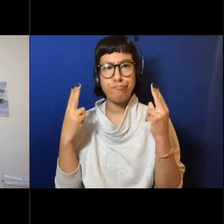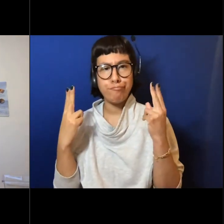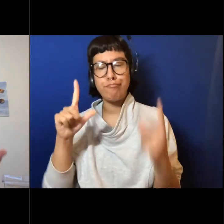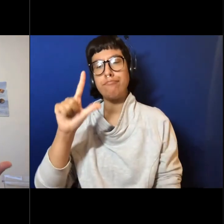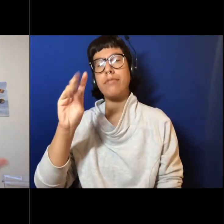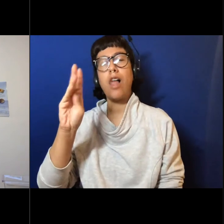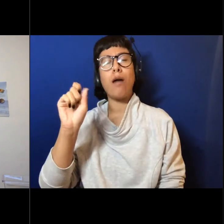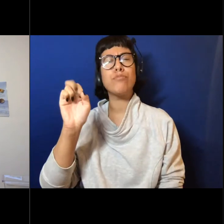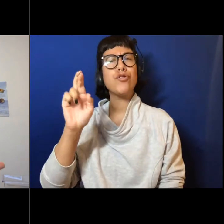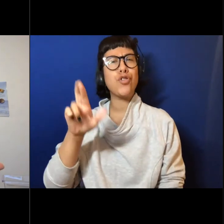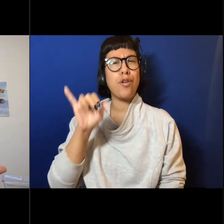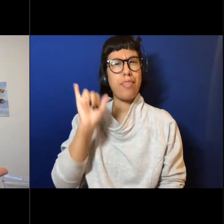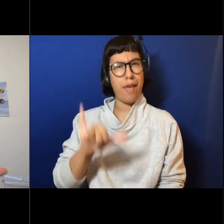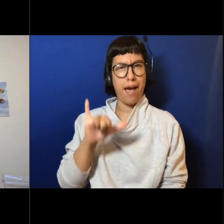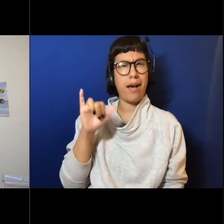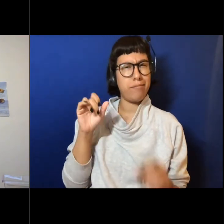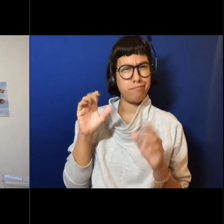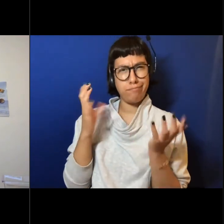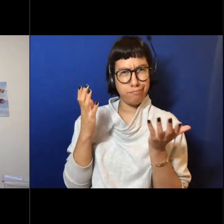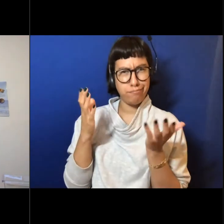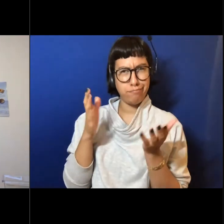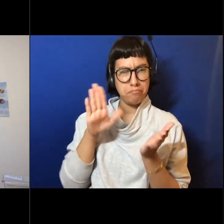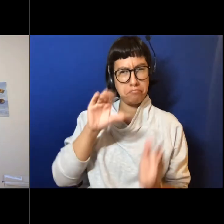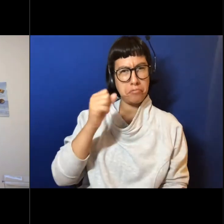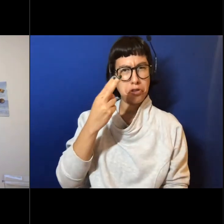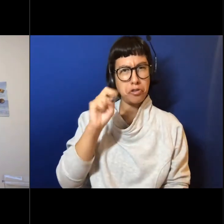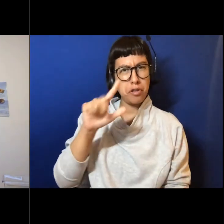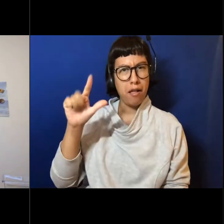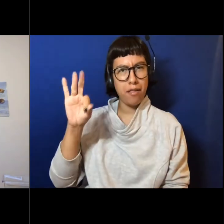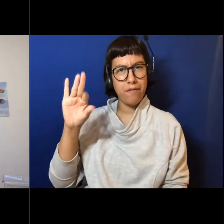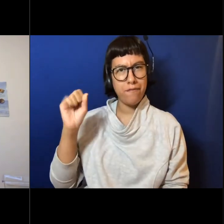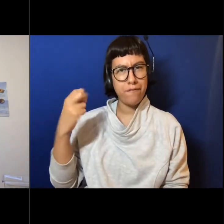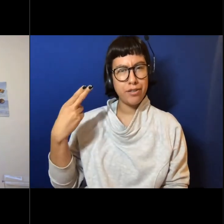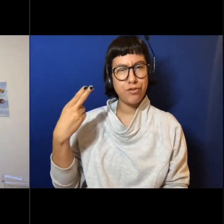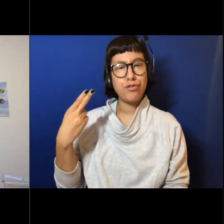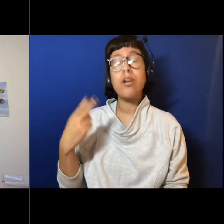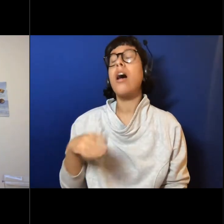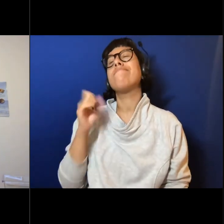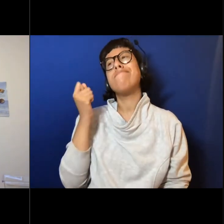Shellfish is a common name. It's not one of the specific names of a species.